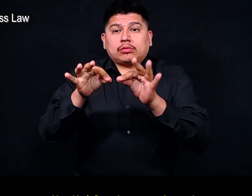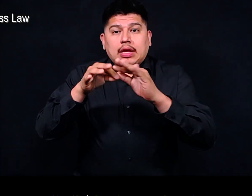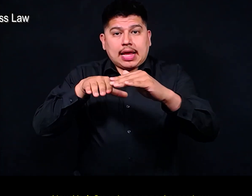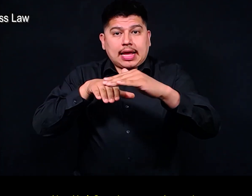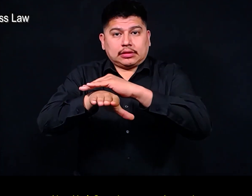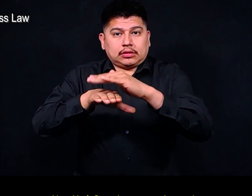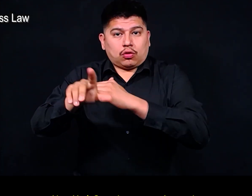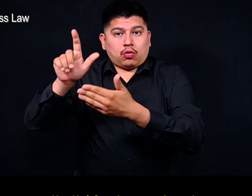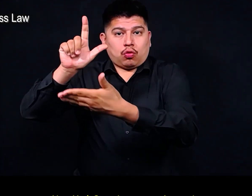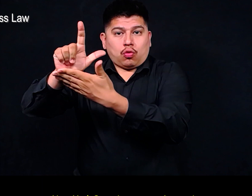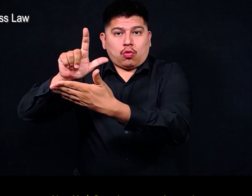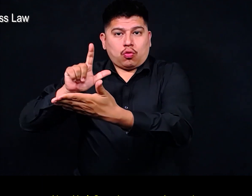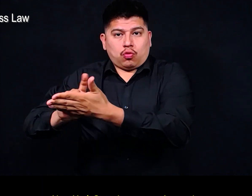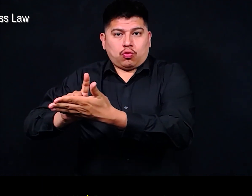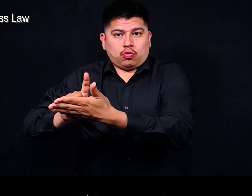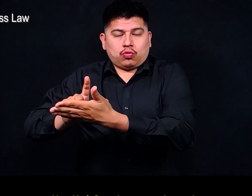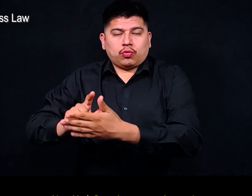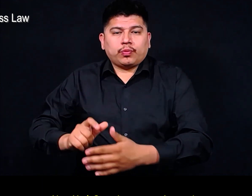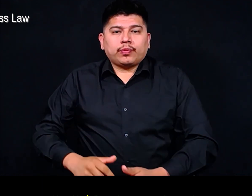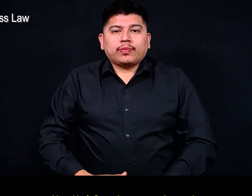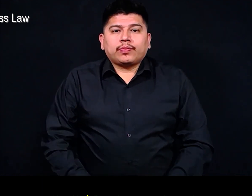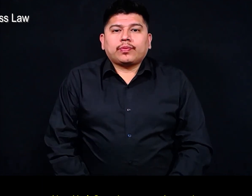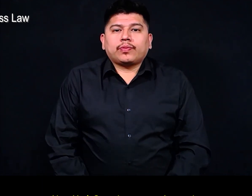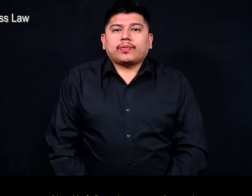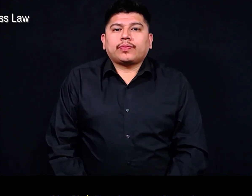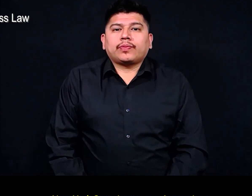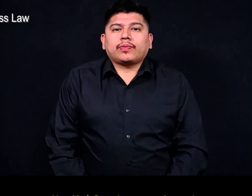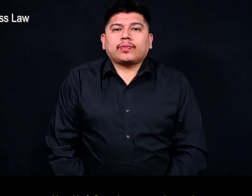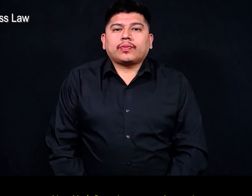New York State Language Access Law.